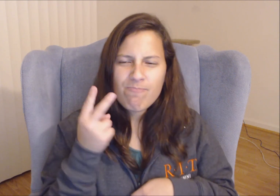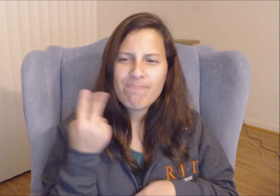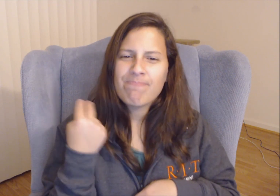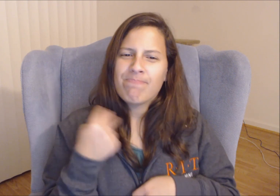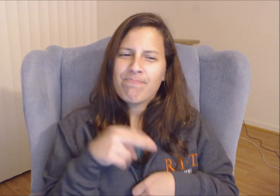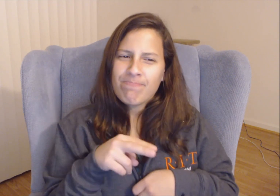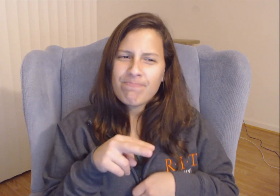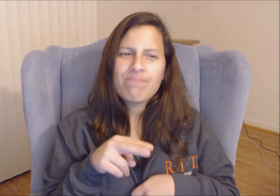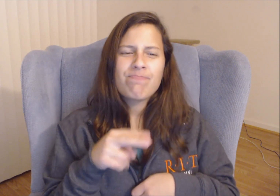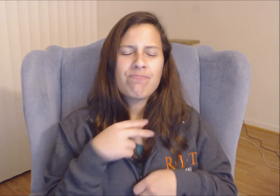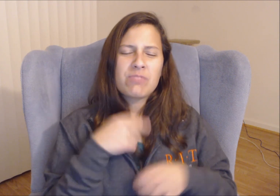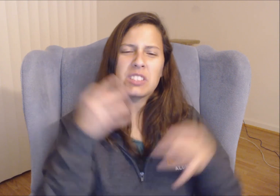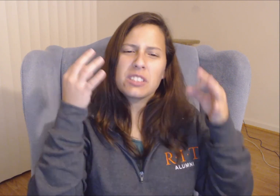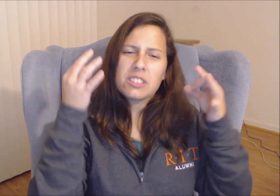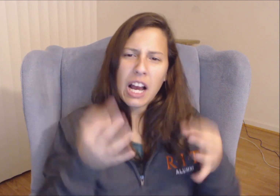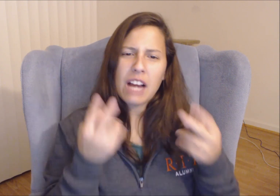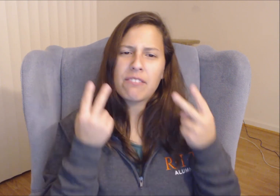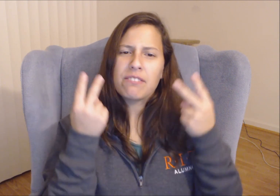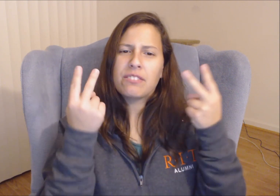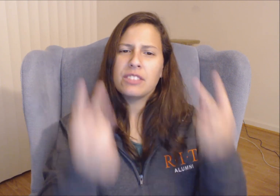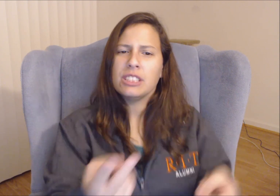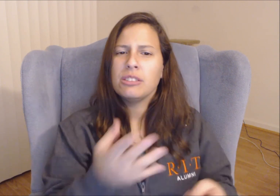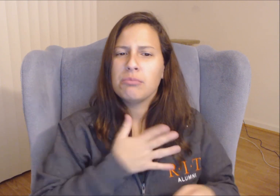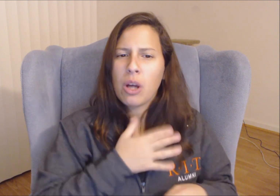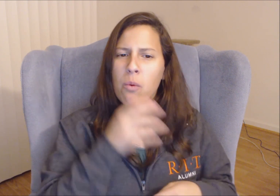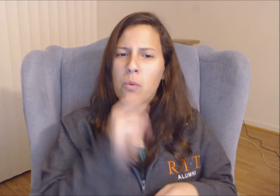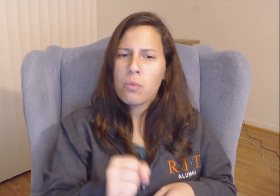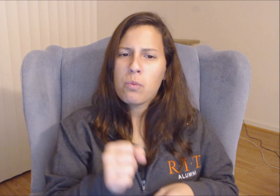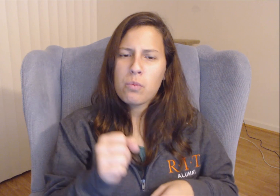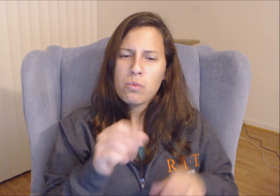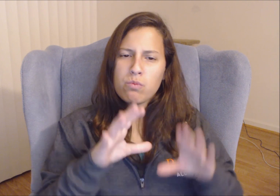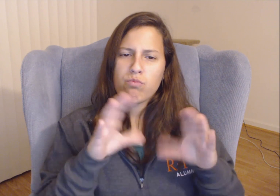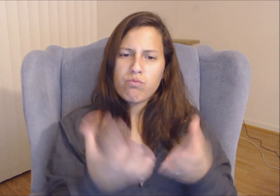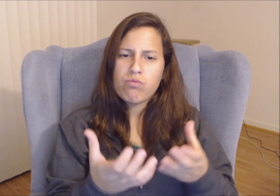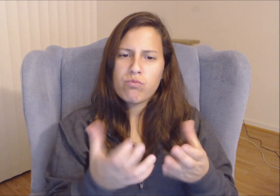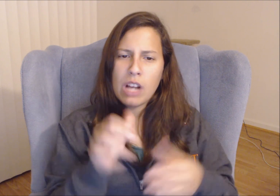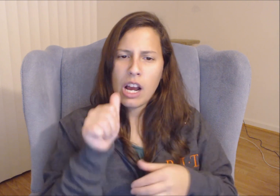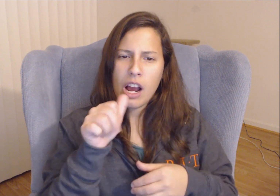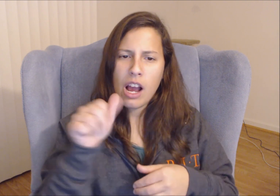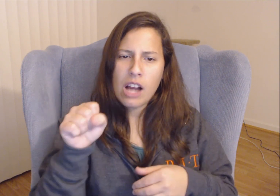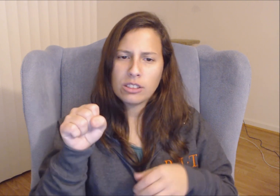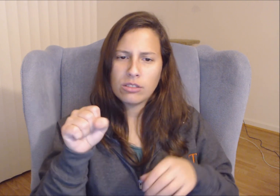Looking back... I decided to visit my former AAS major